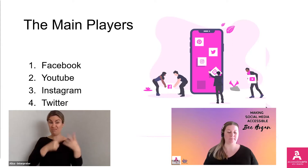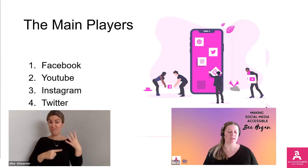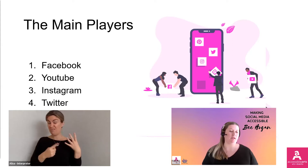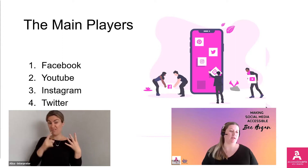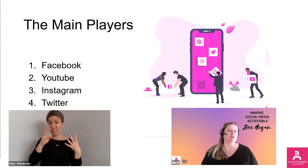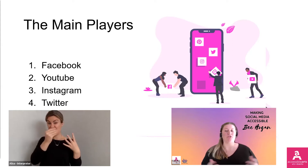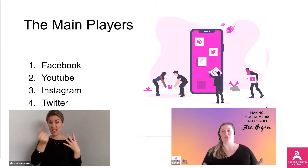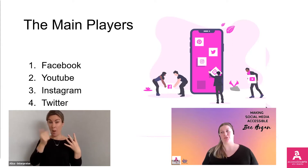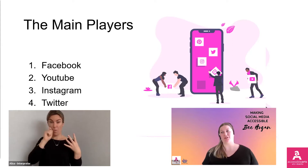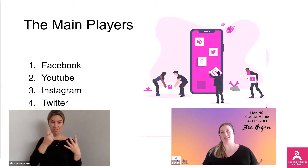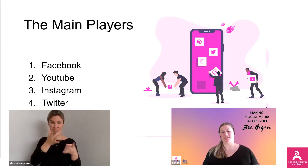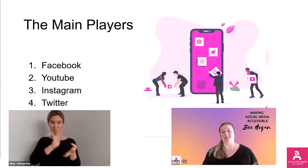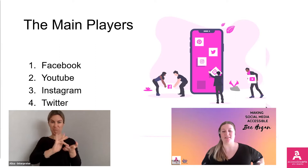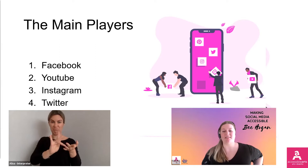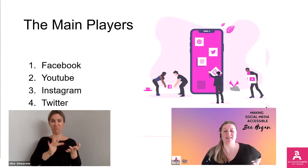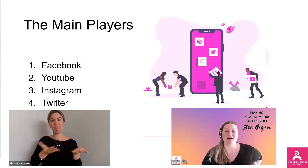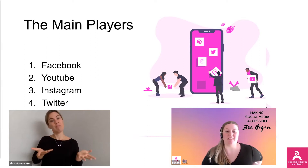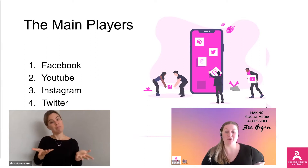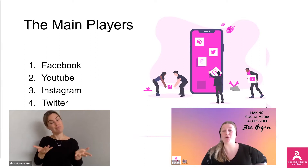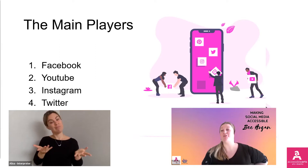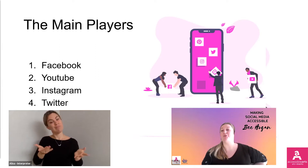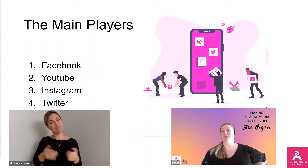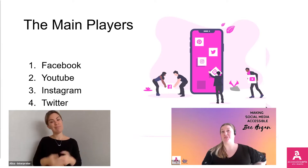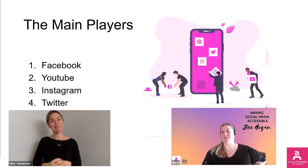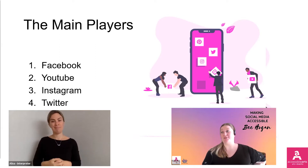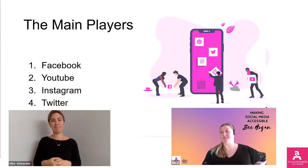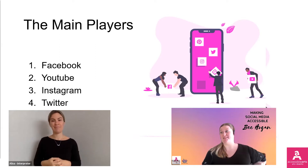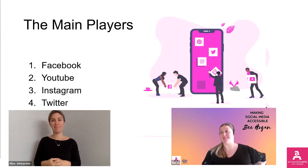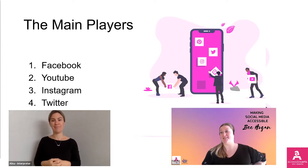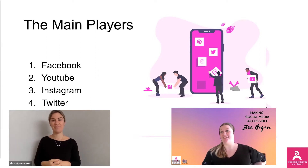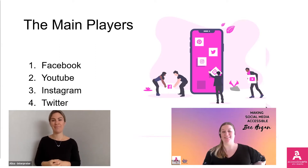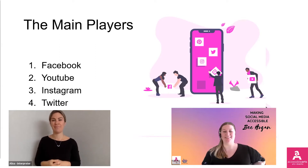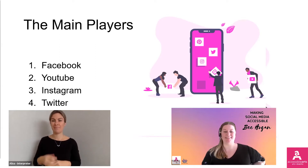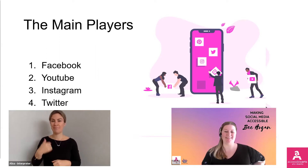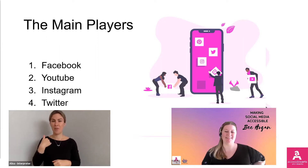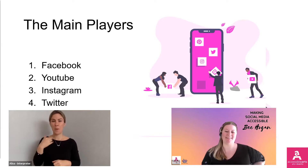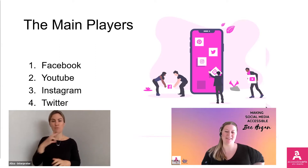I'm just chucking it out there. I'm not endorsing these businesses.